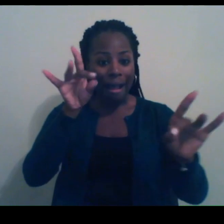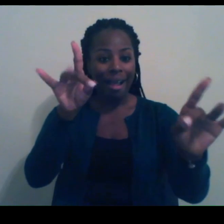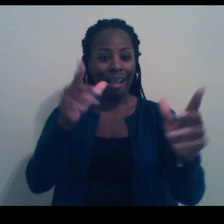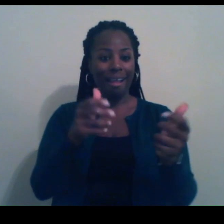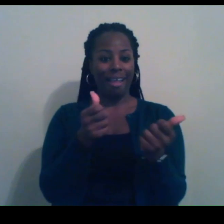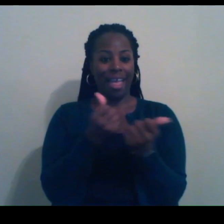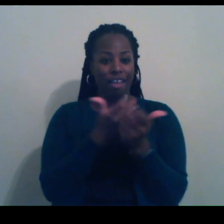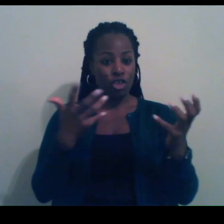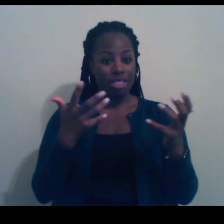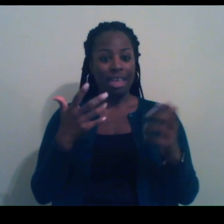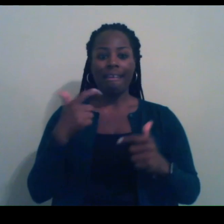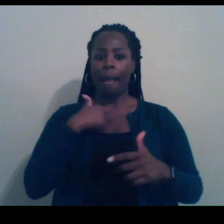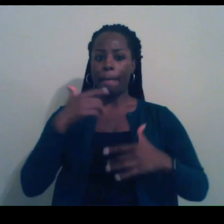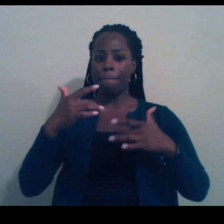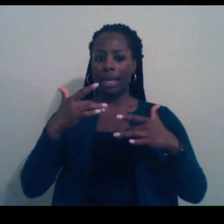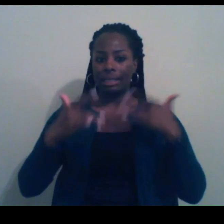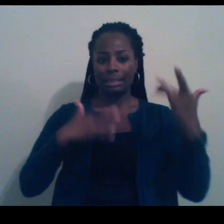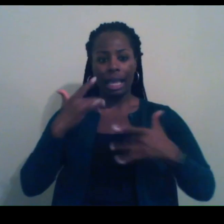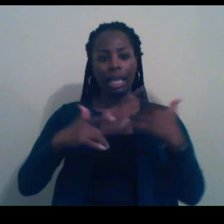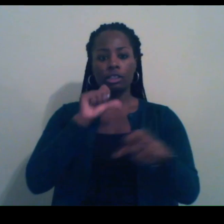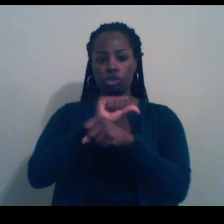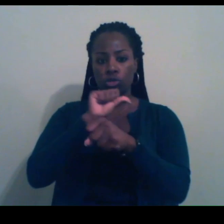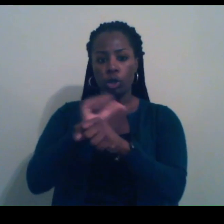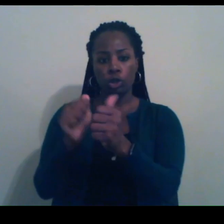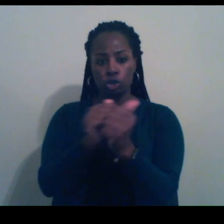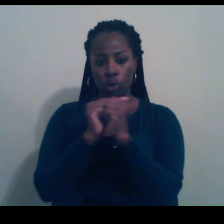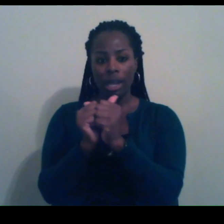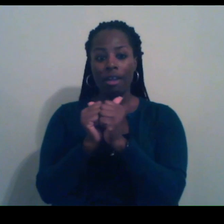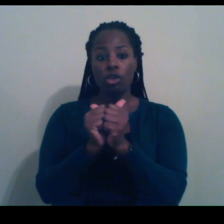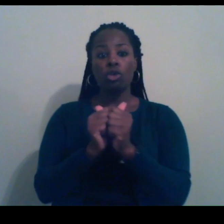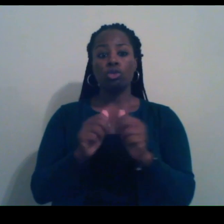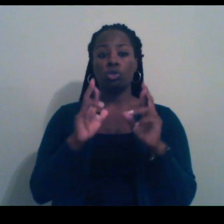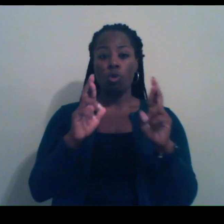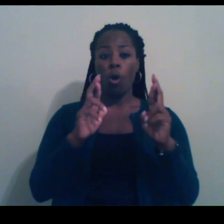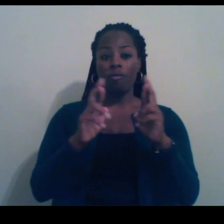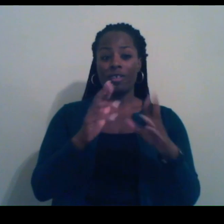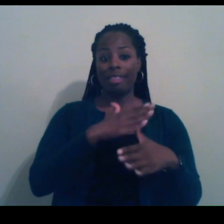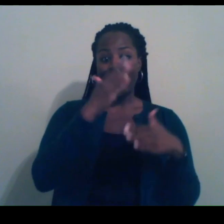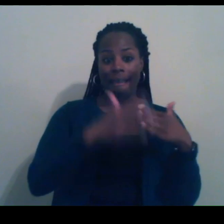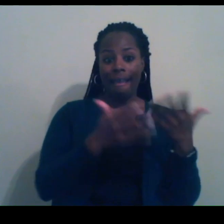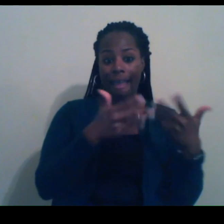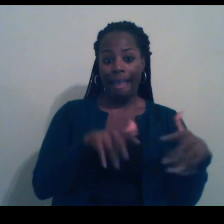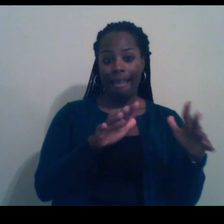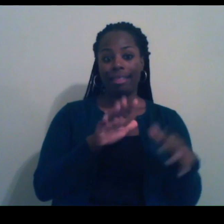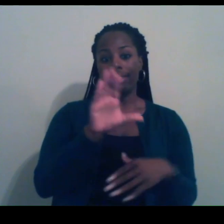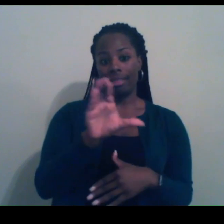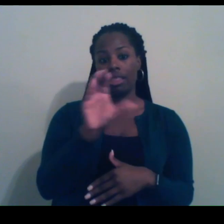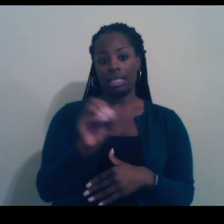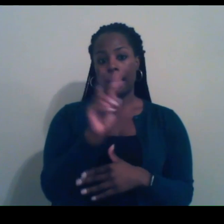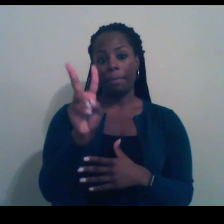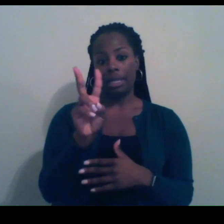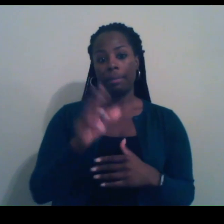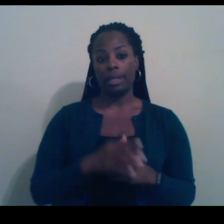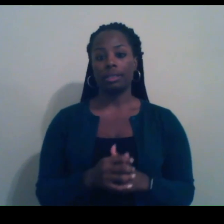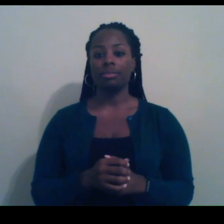the days I've had really working together to end this epidemic thank you Secretary Azar